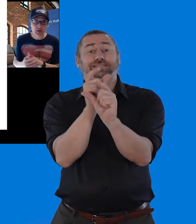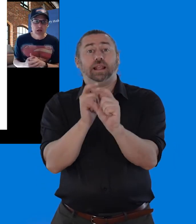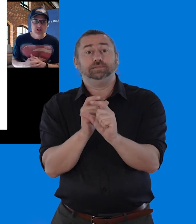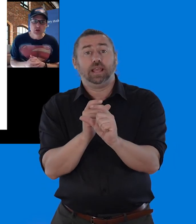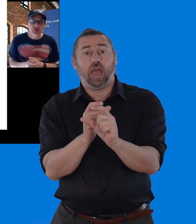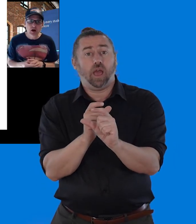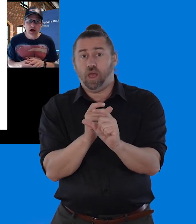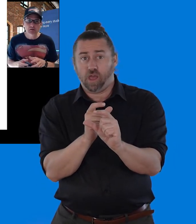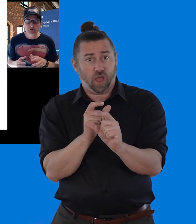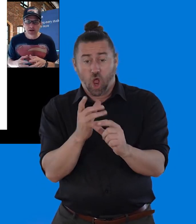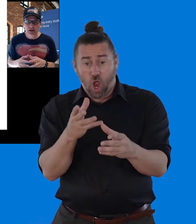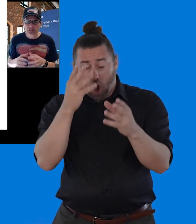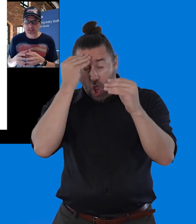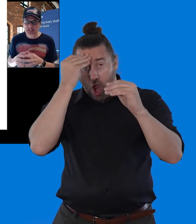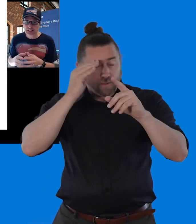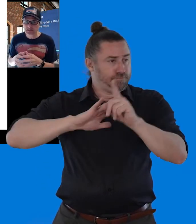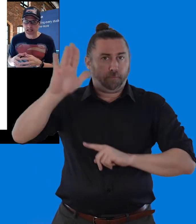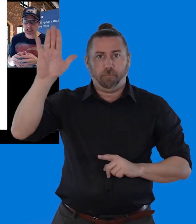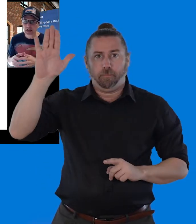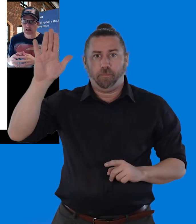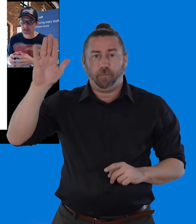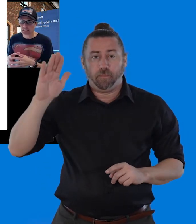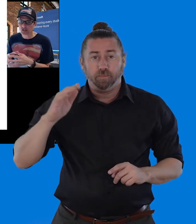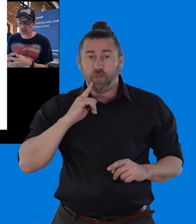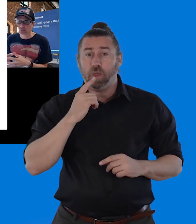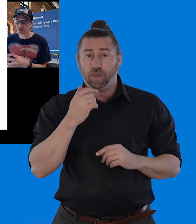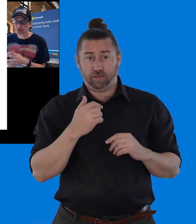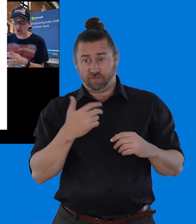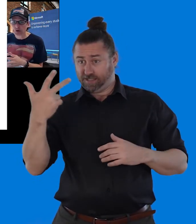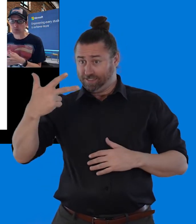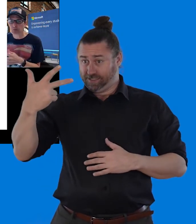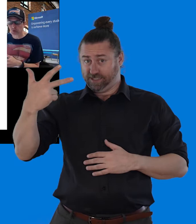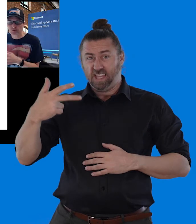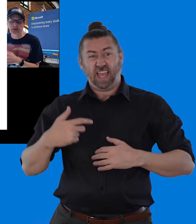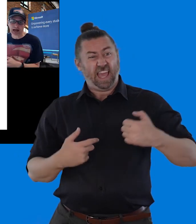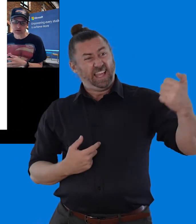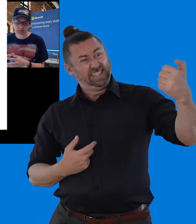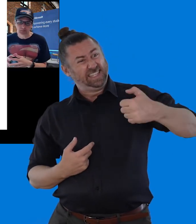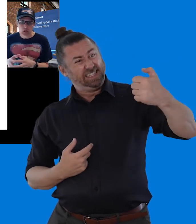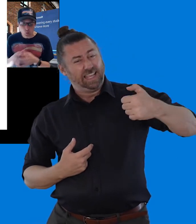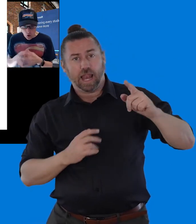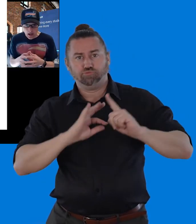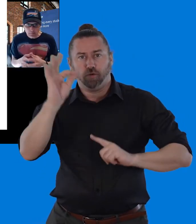So, a trial found 16 out of 18 children showed improved behaviour. Why?